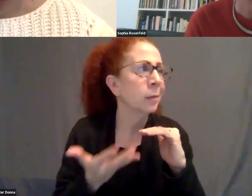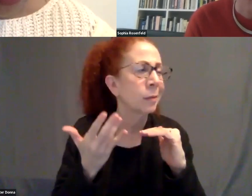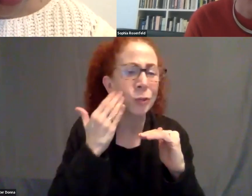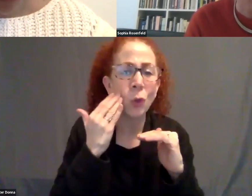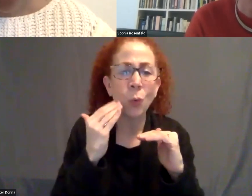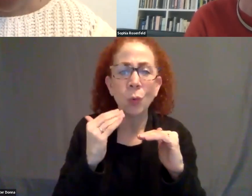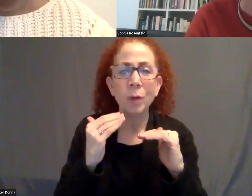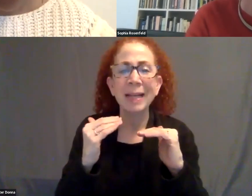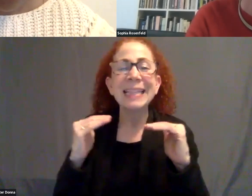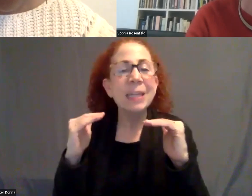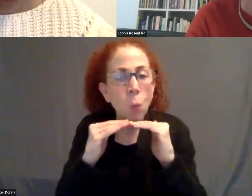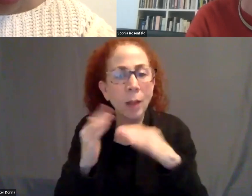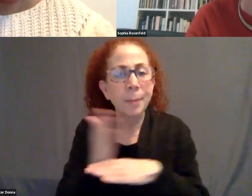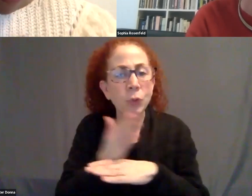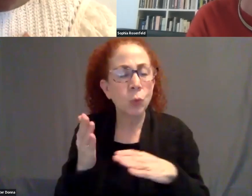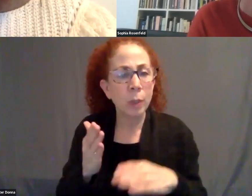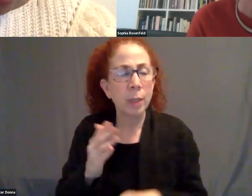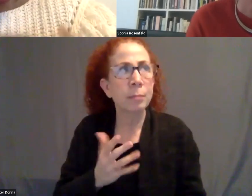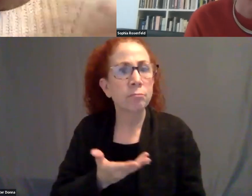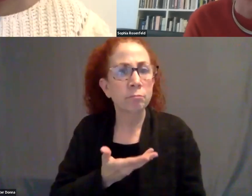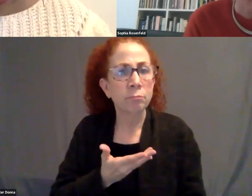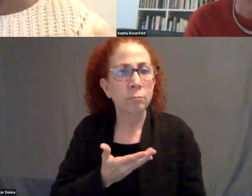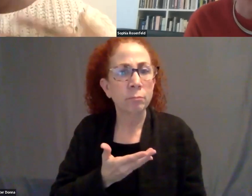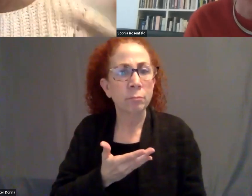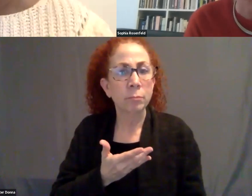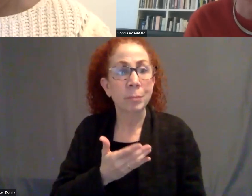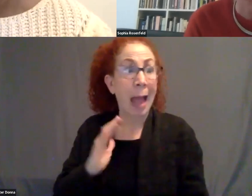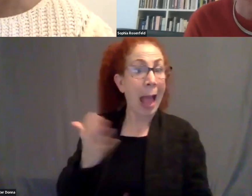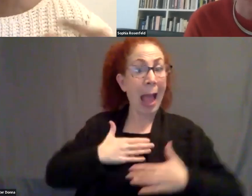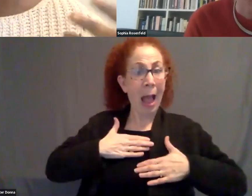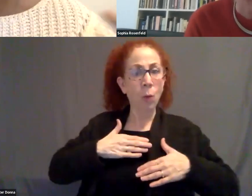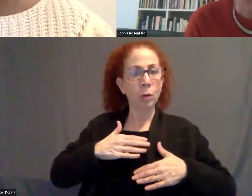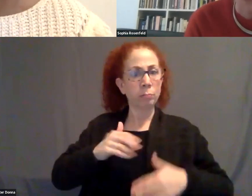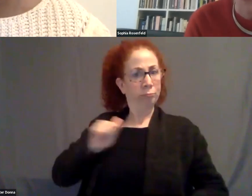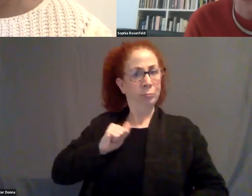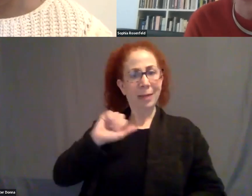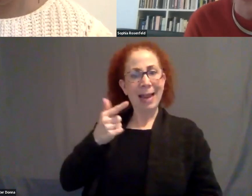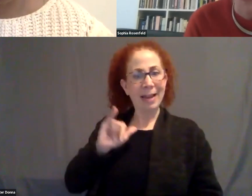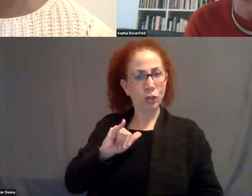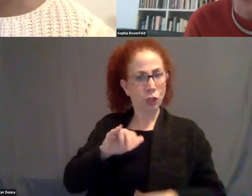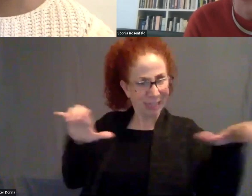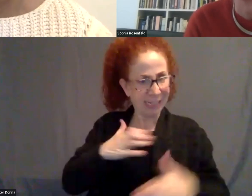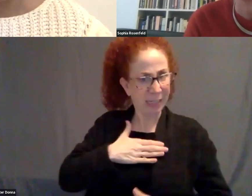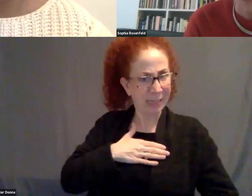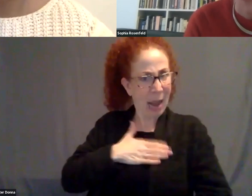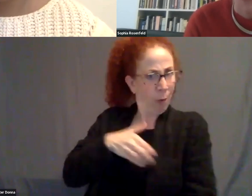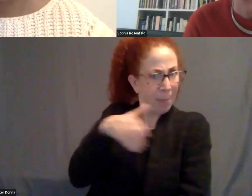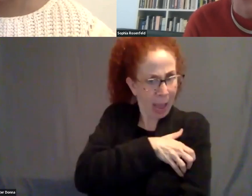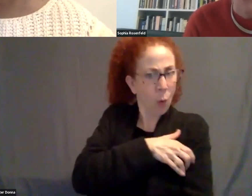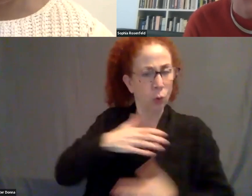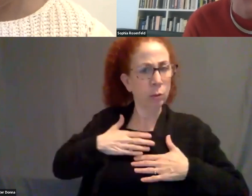between our agency, our power, our ability to exert ourselves